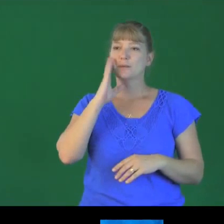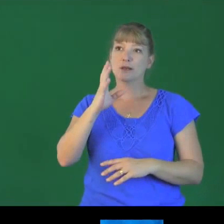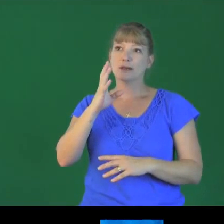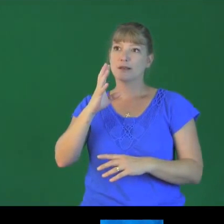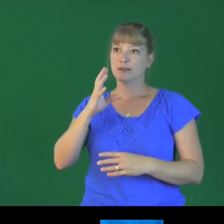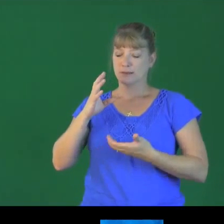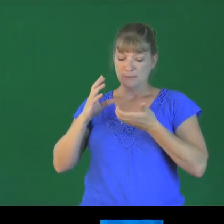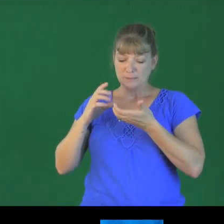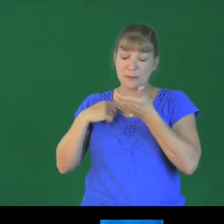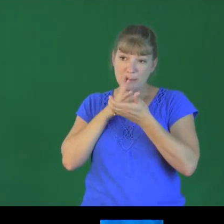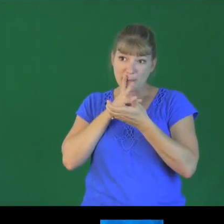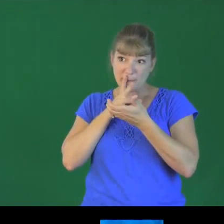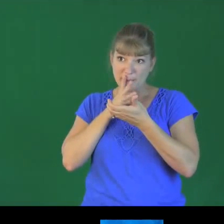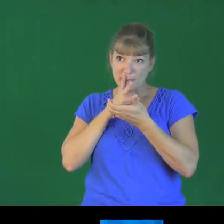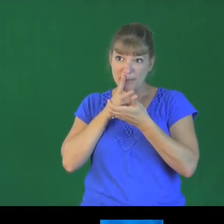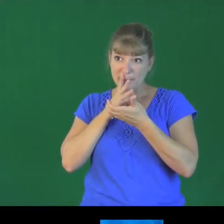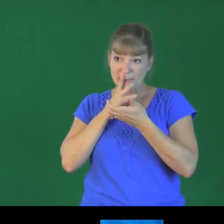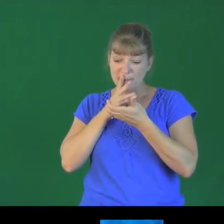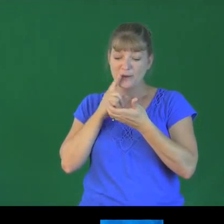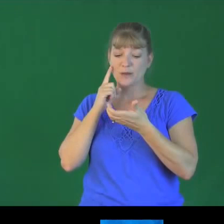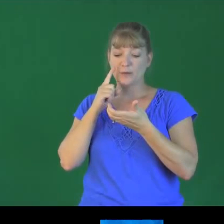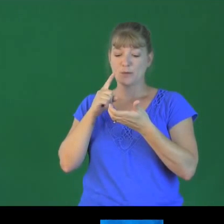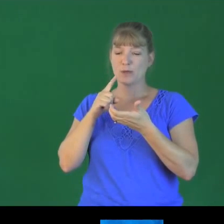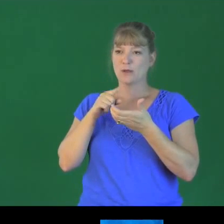into the device, and it will show a graph